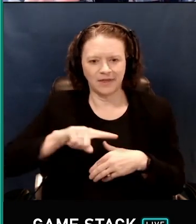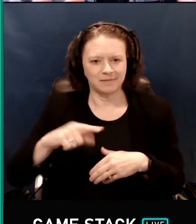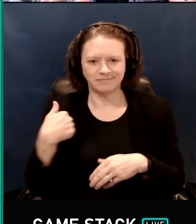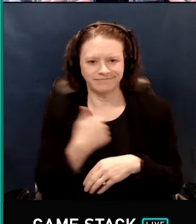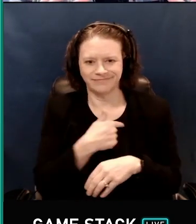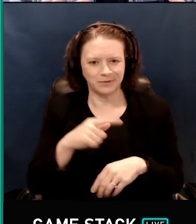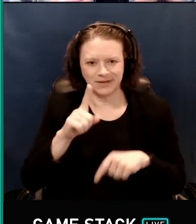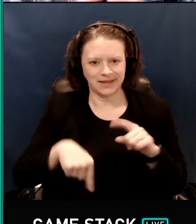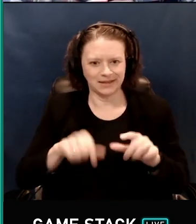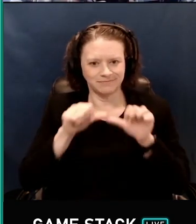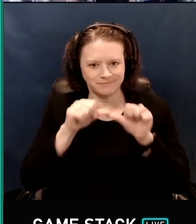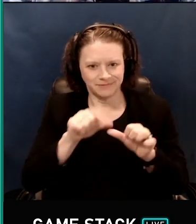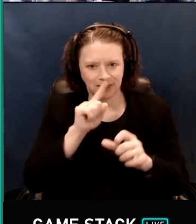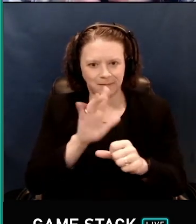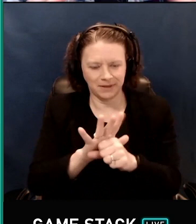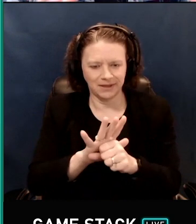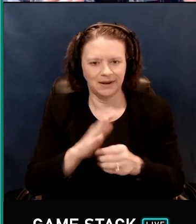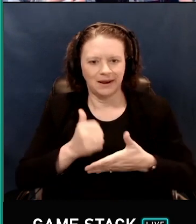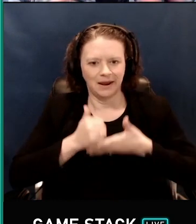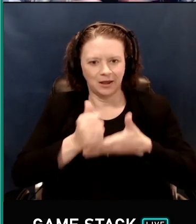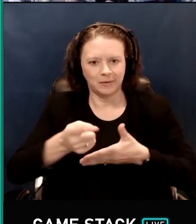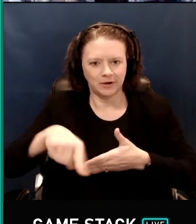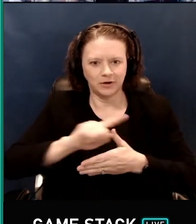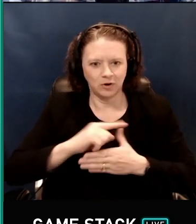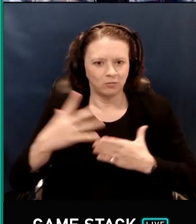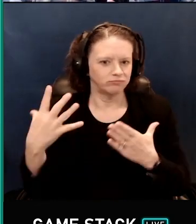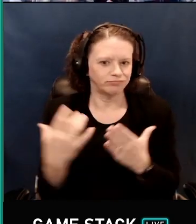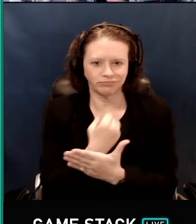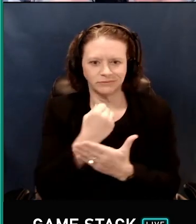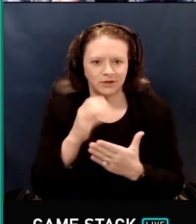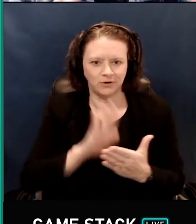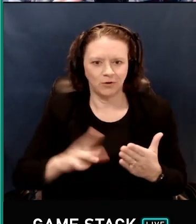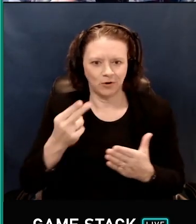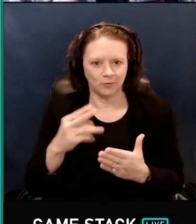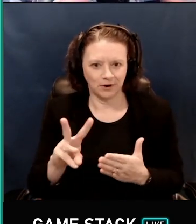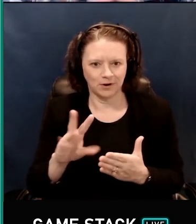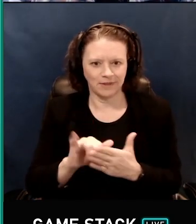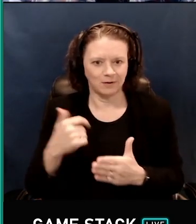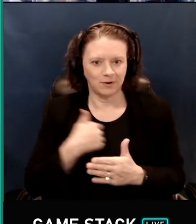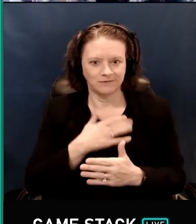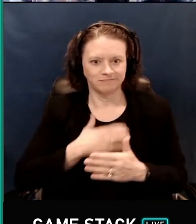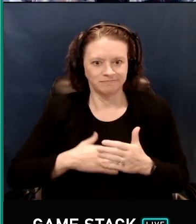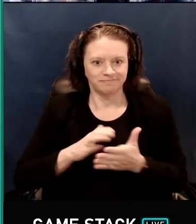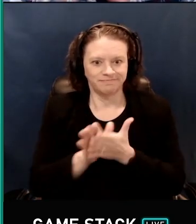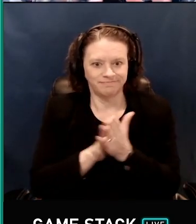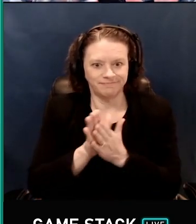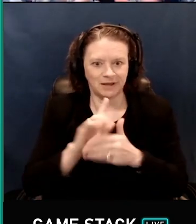something that we really are passionate about, and doing so in a very useful and standardized way